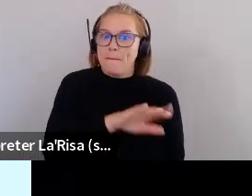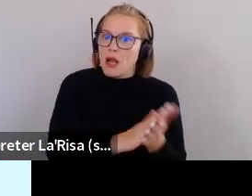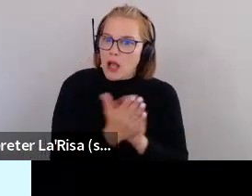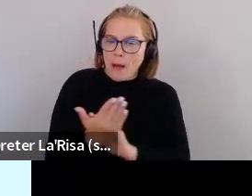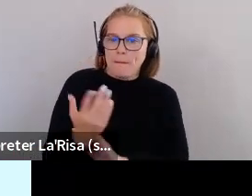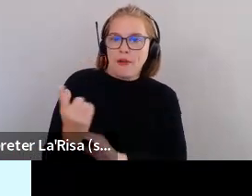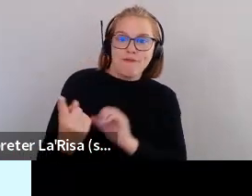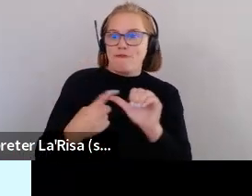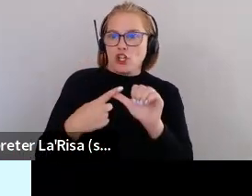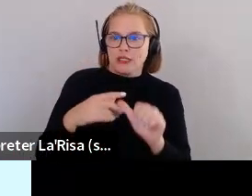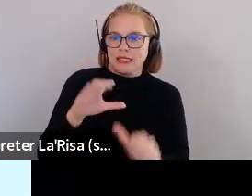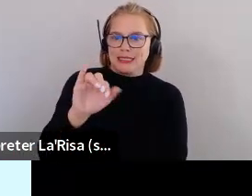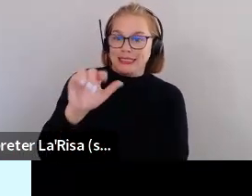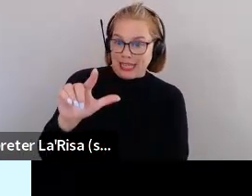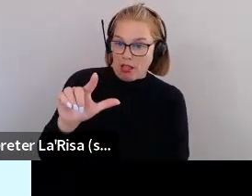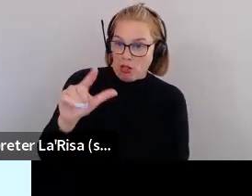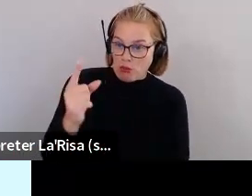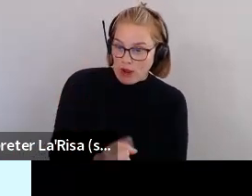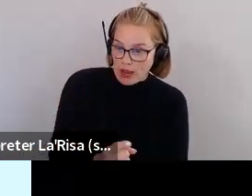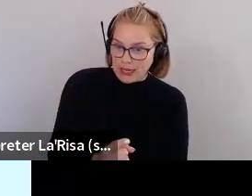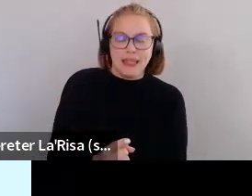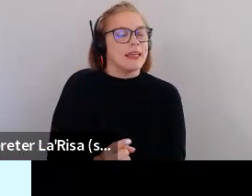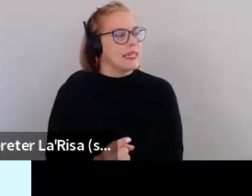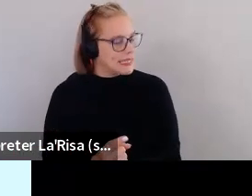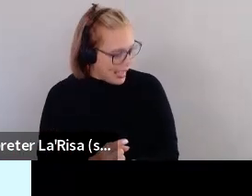believe that the students program from you Berkeley really spun off to be